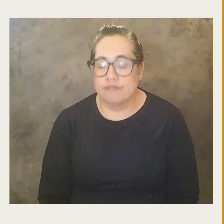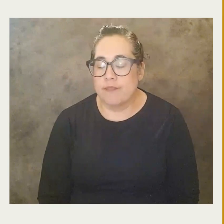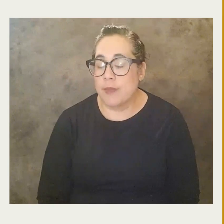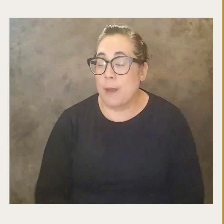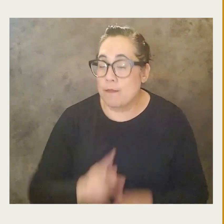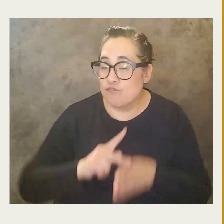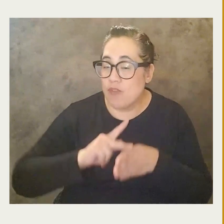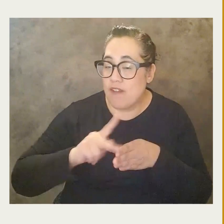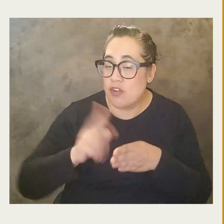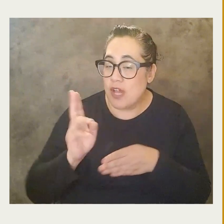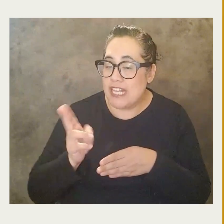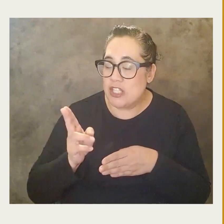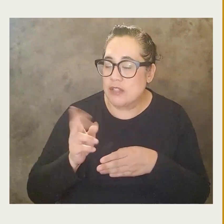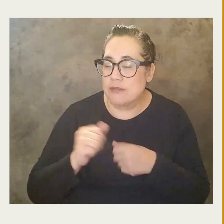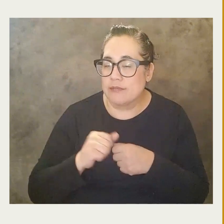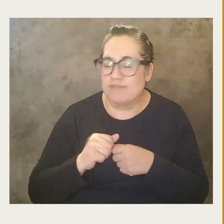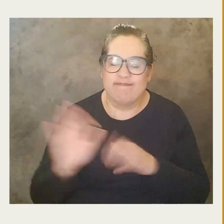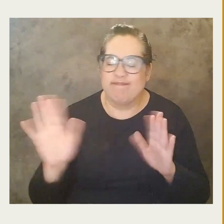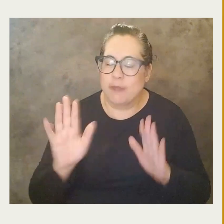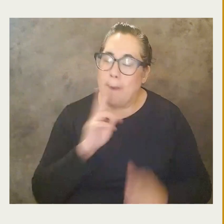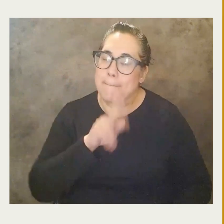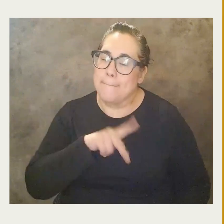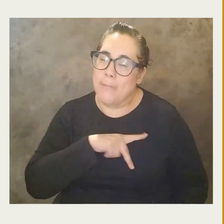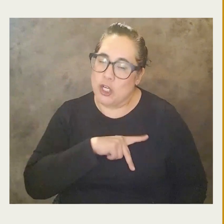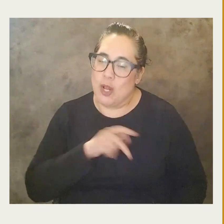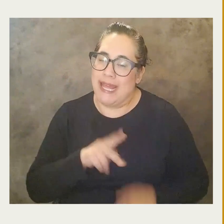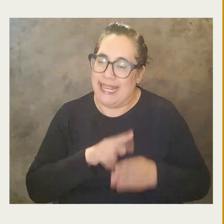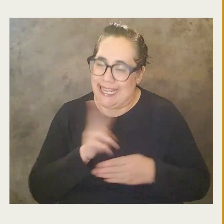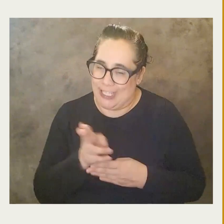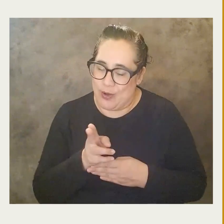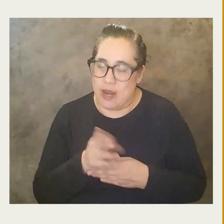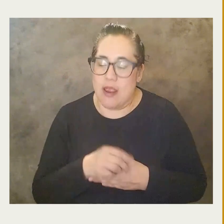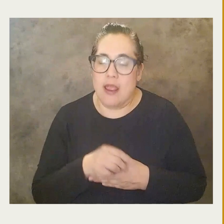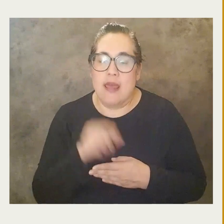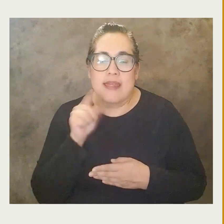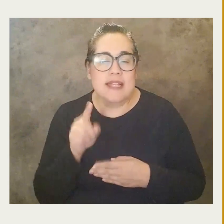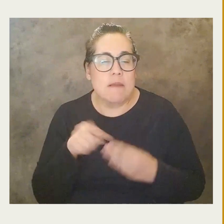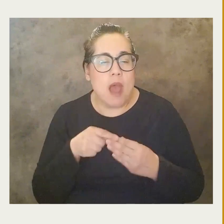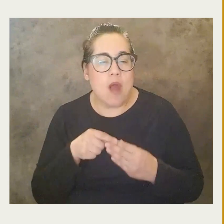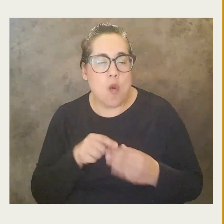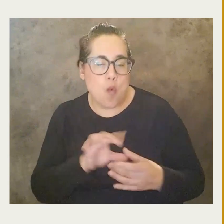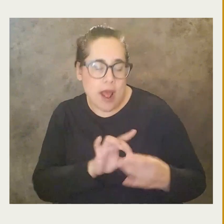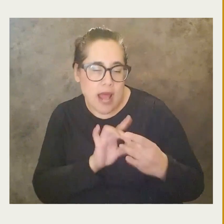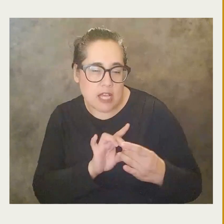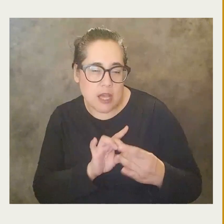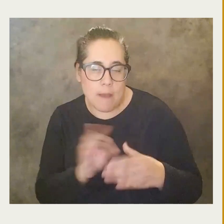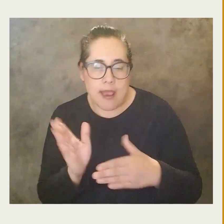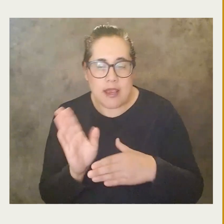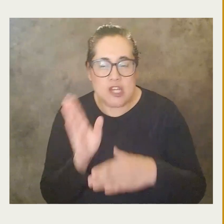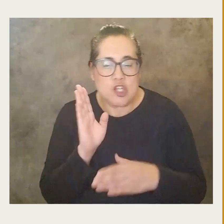For personal history, this refers to the relationship ... and shared experiences between participants.